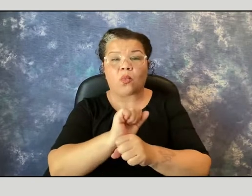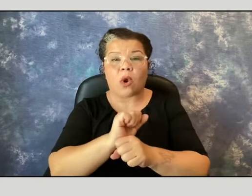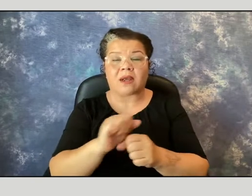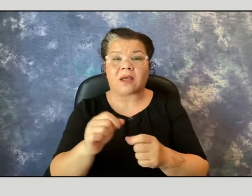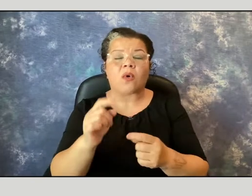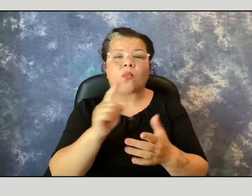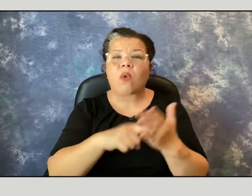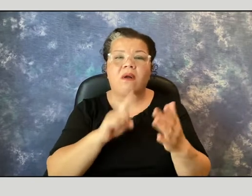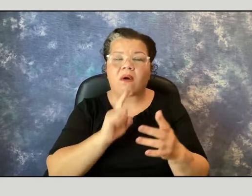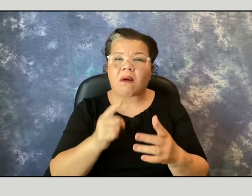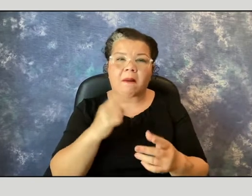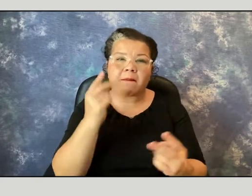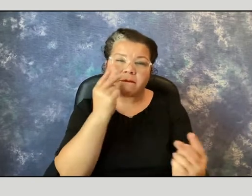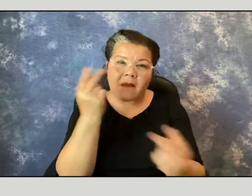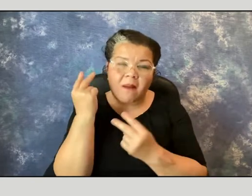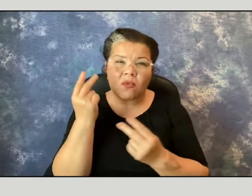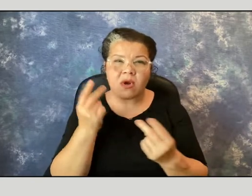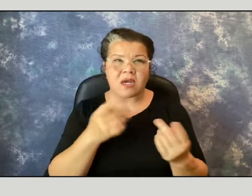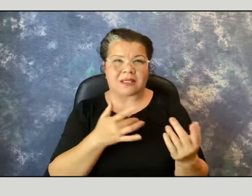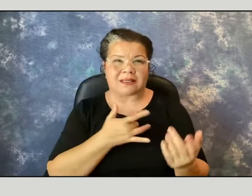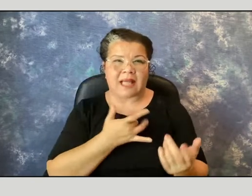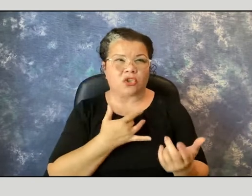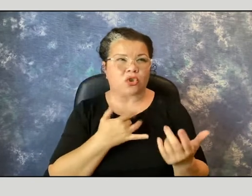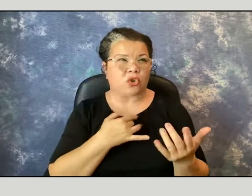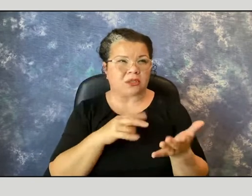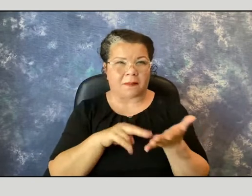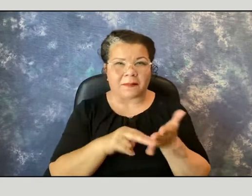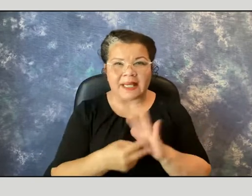that you associate with that particular place?